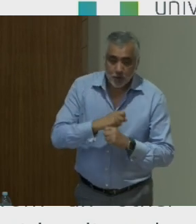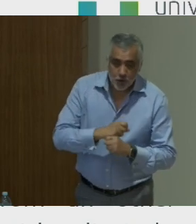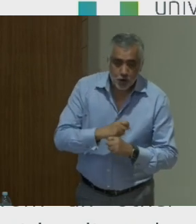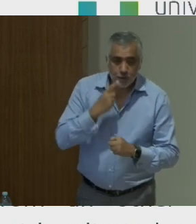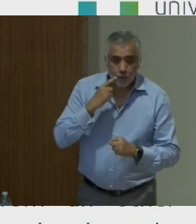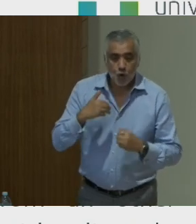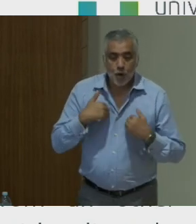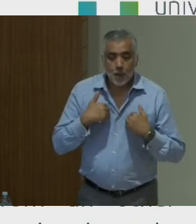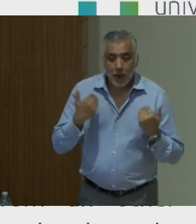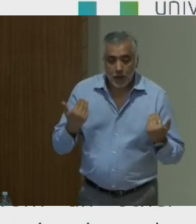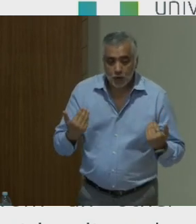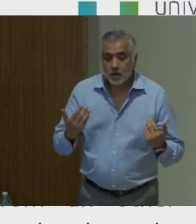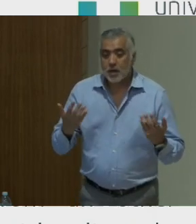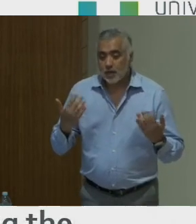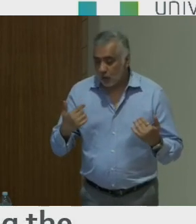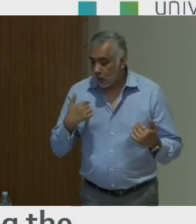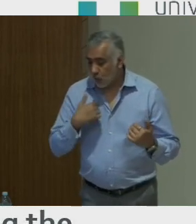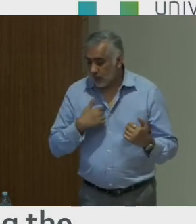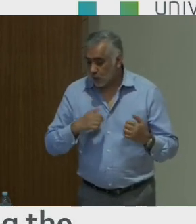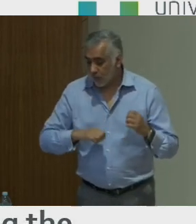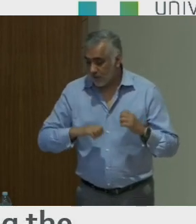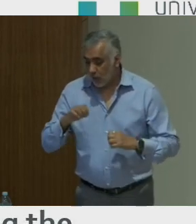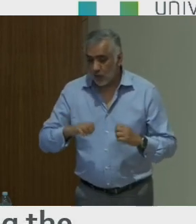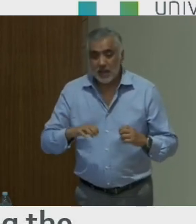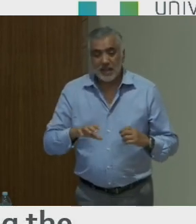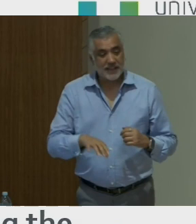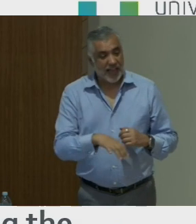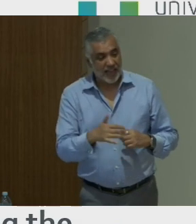And therefore, we have to evaluate the individual risk in these institutions.